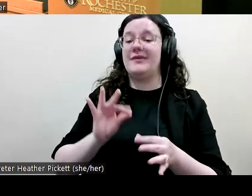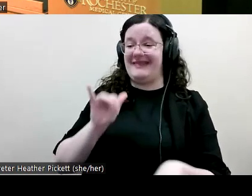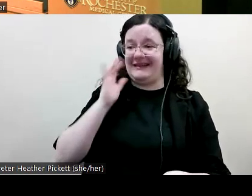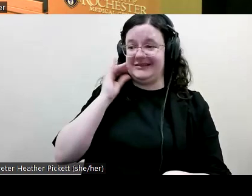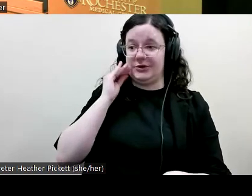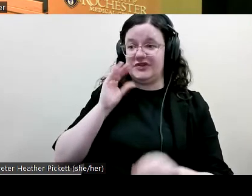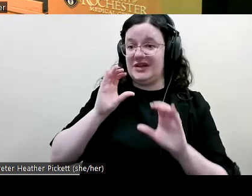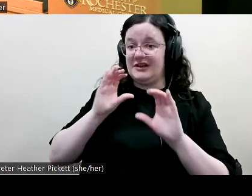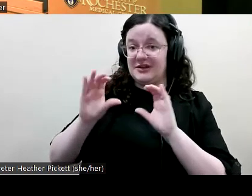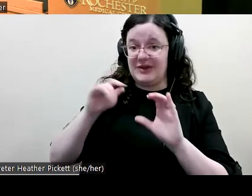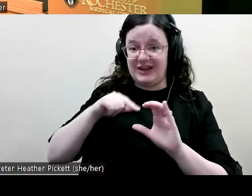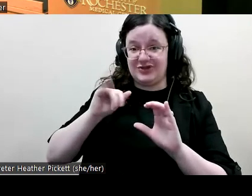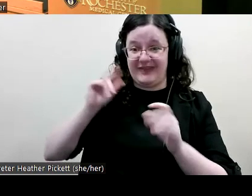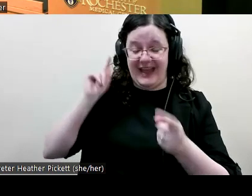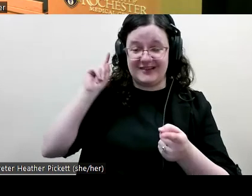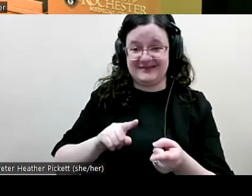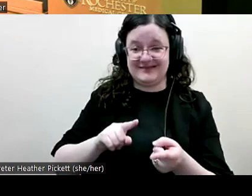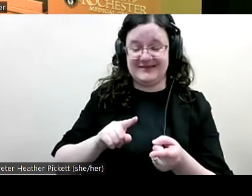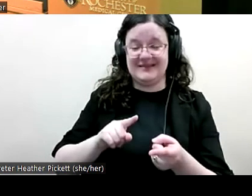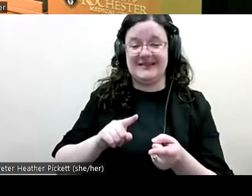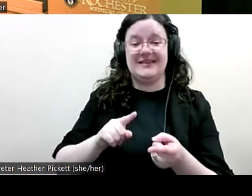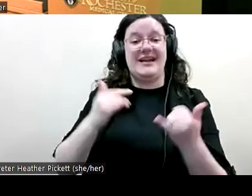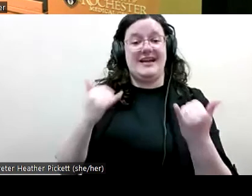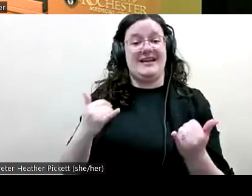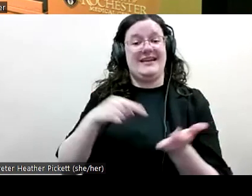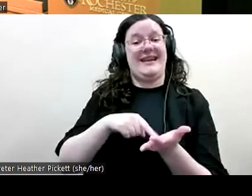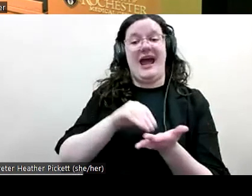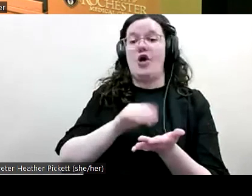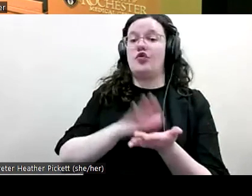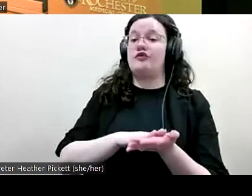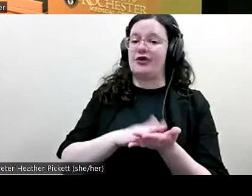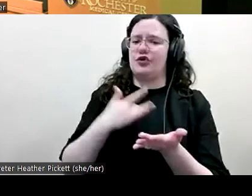kind of blunt sword of sharing the record has been a method of communicating with patients